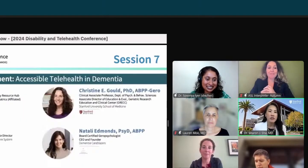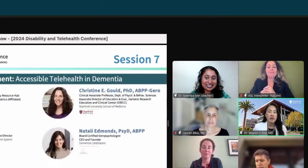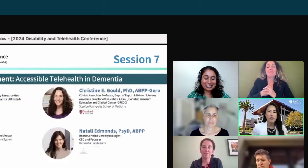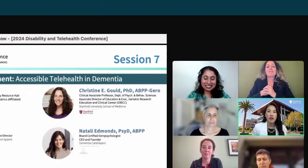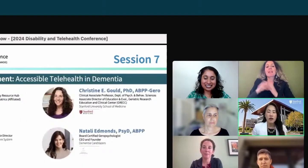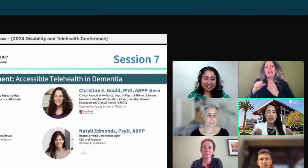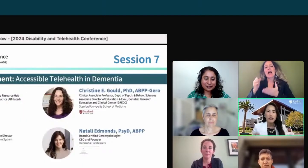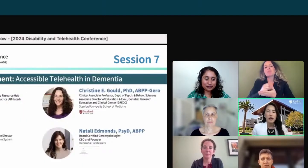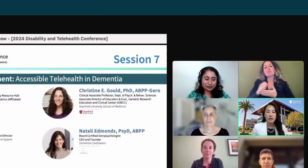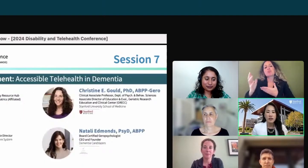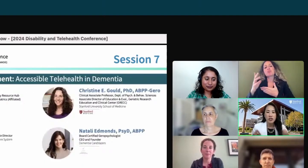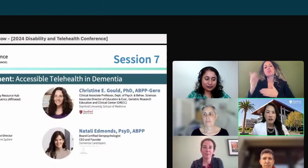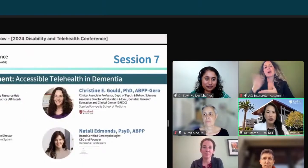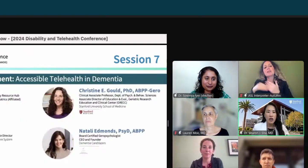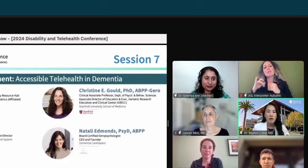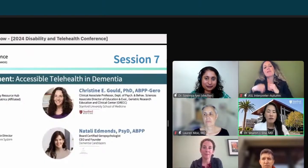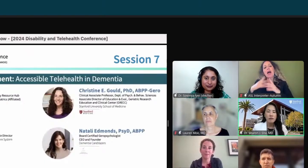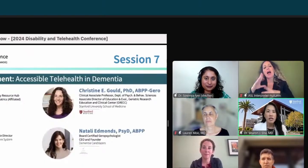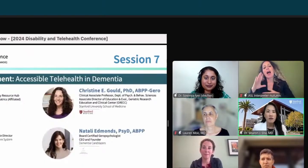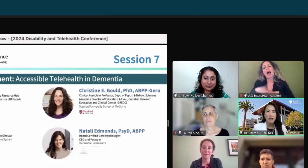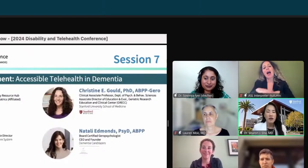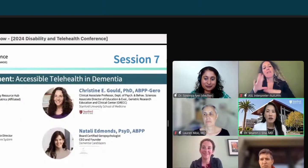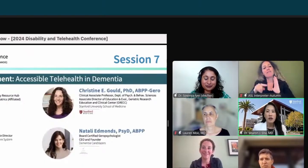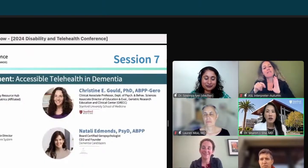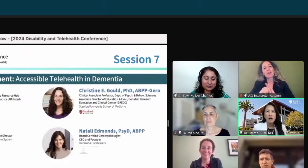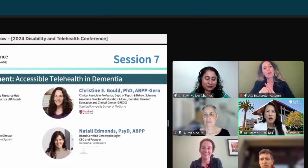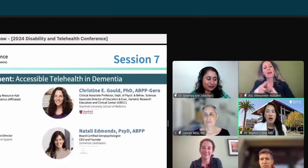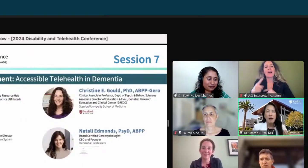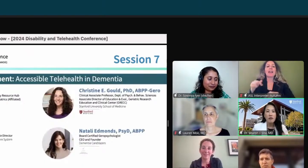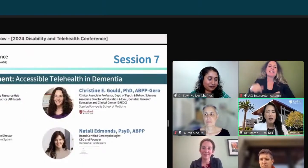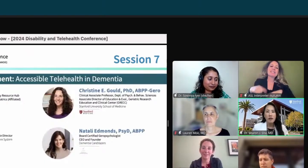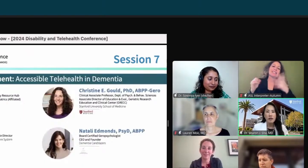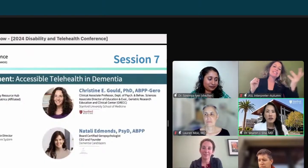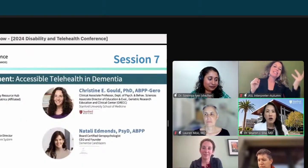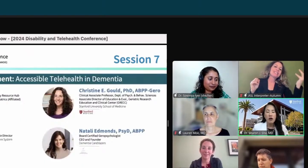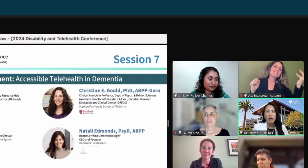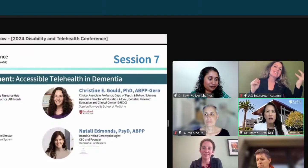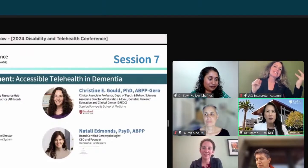in the video, and I should say, this is Sharon Sha, I'm from Stanford. I'm five feet tall, but